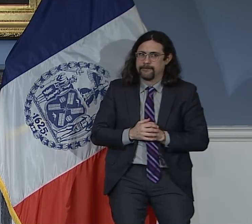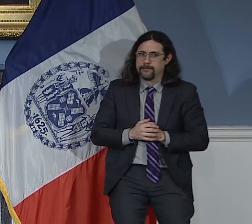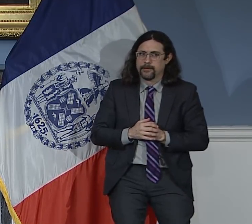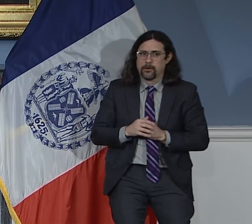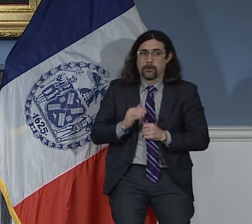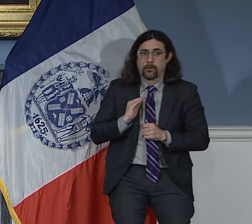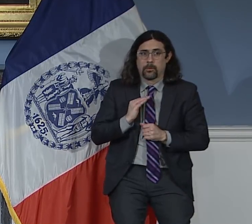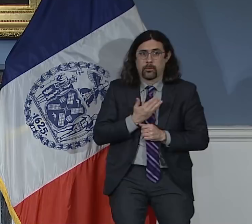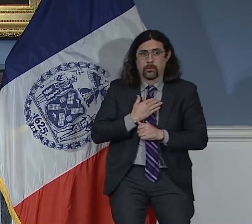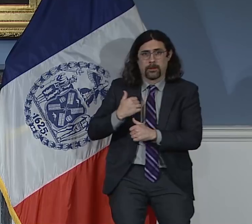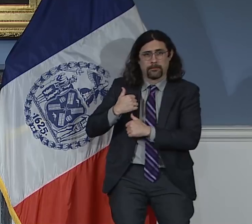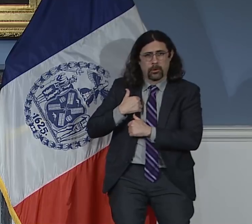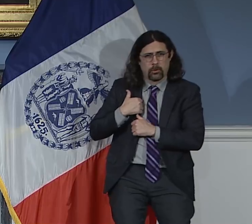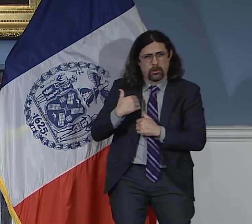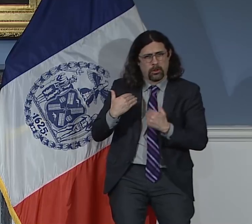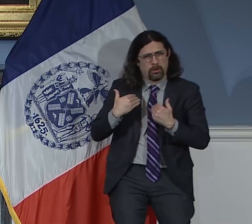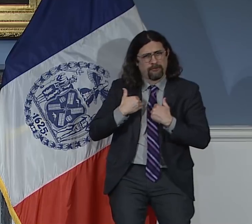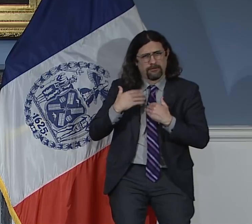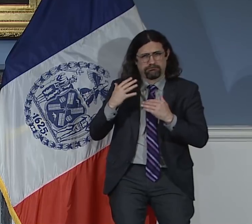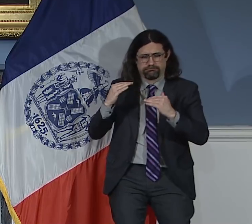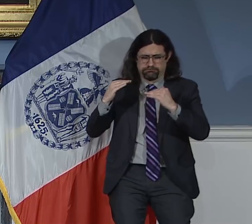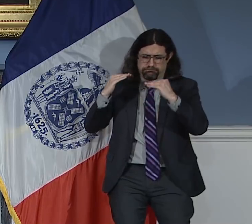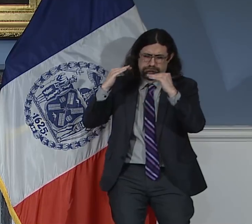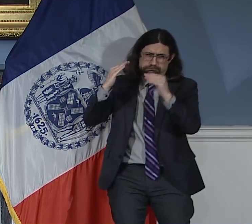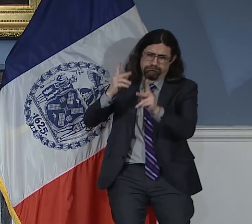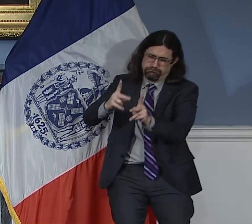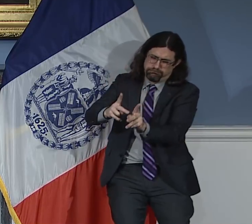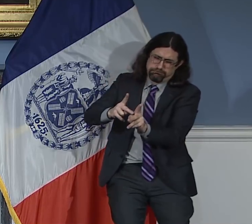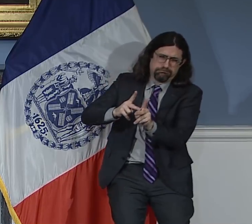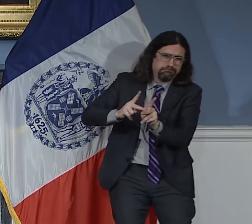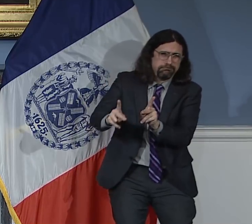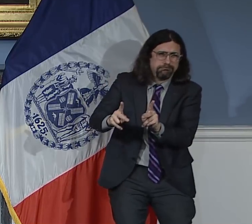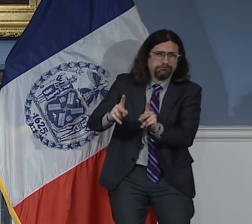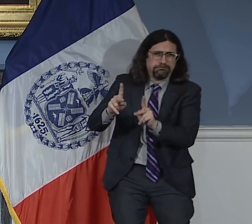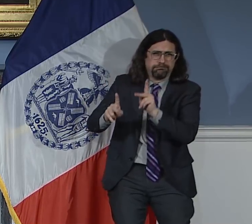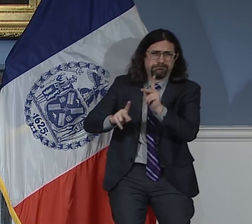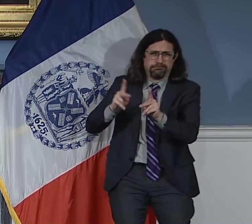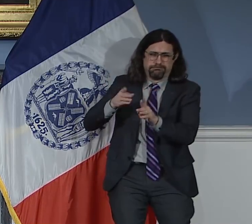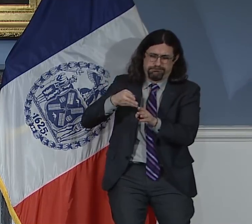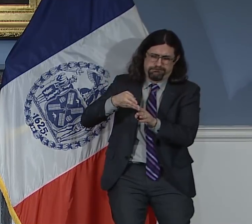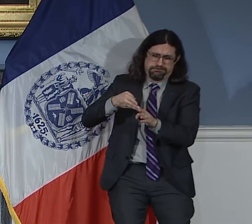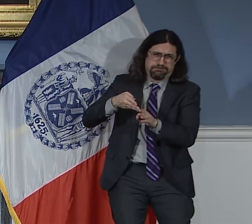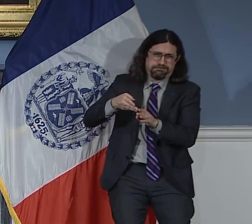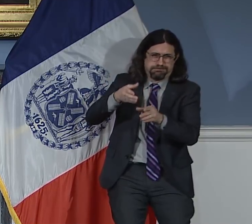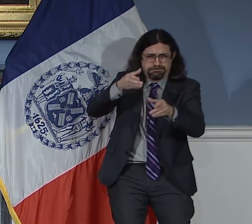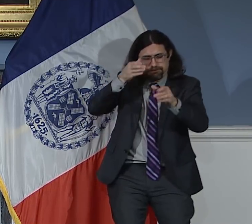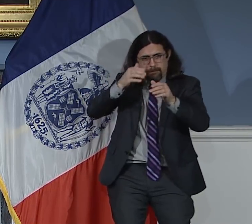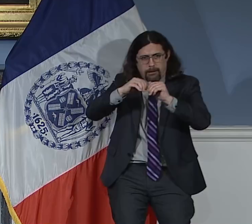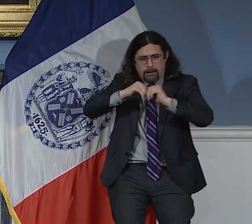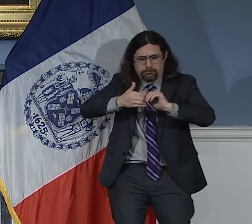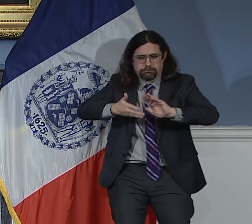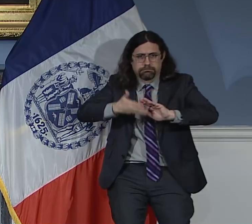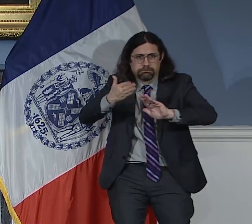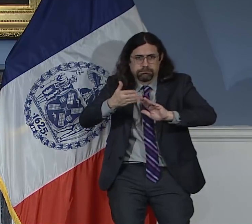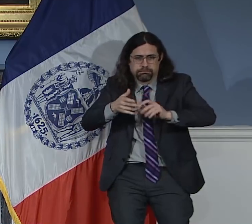IT ALNEO. IN OUR MILITARY OUR EXTRAORDINARY TRAINED PROFESSIONALS